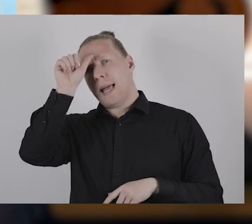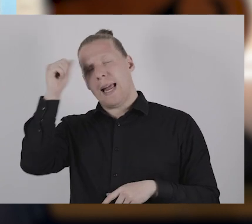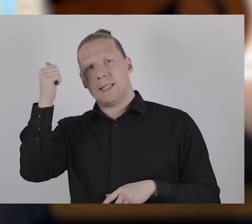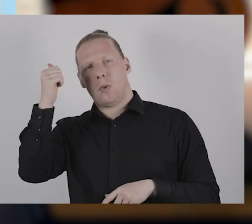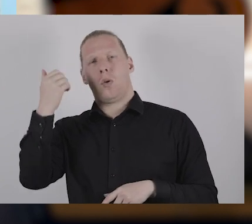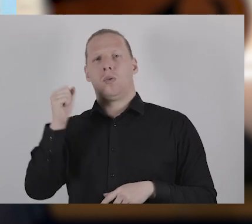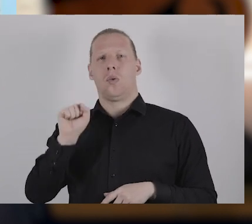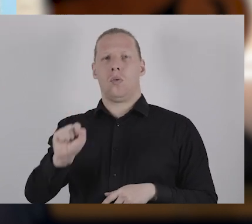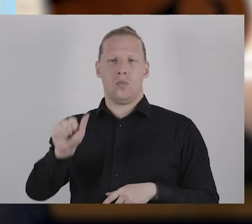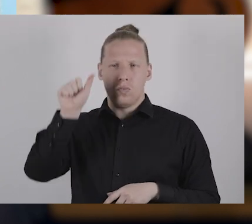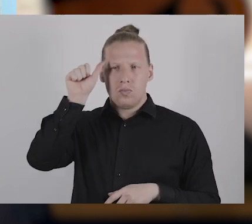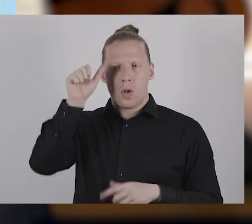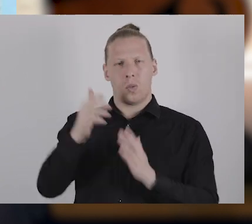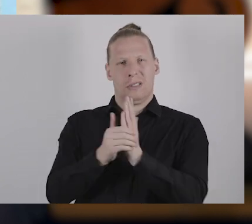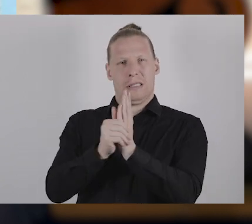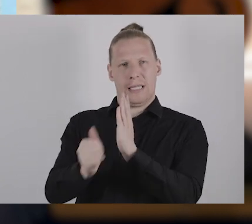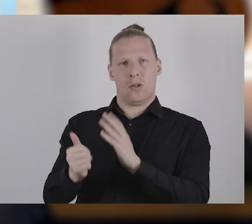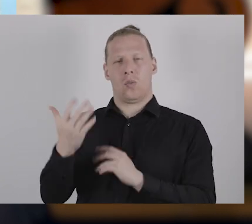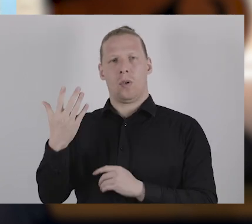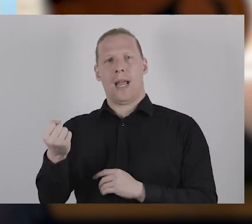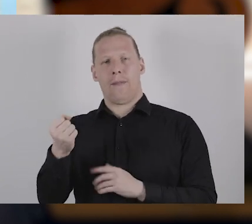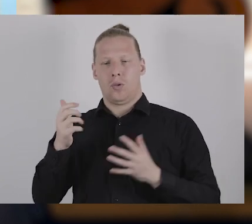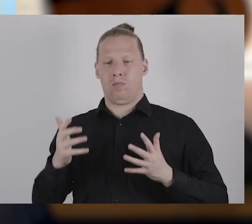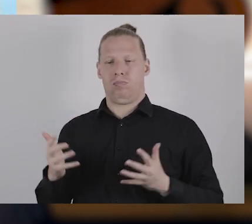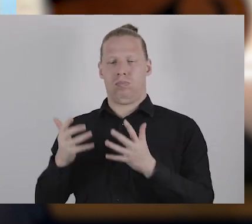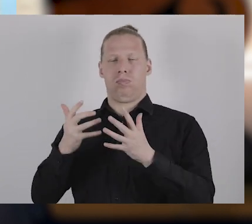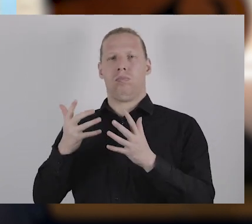who are strengthening and revitalising endangered art forms,